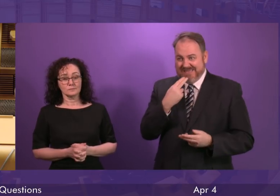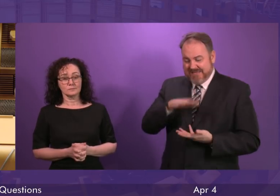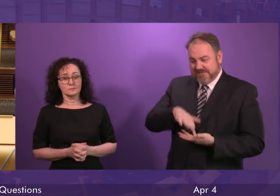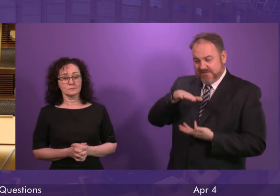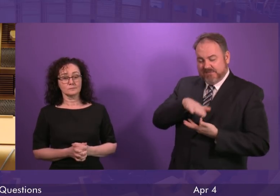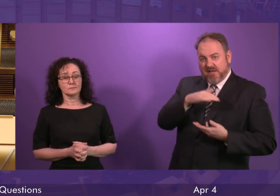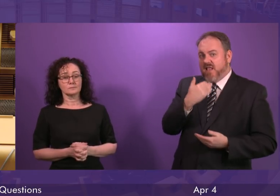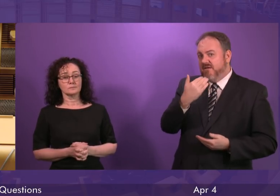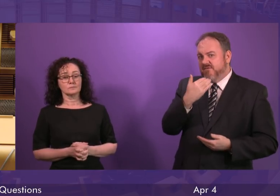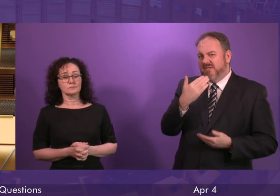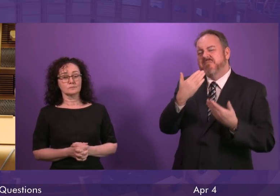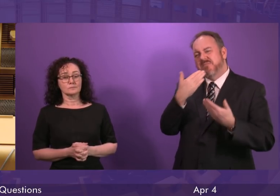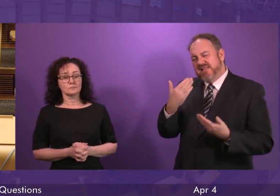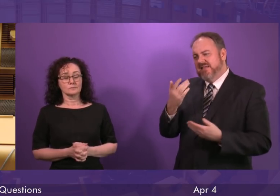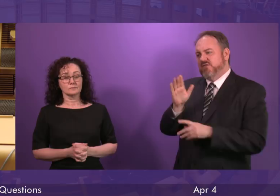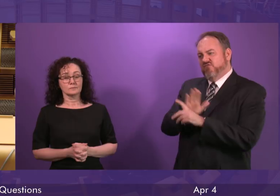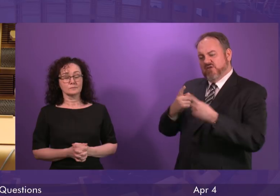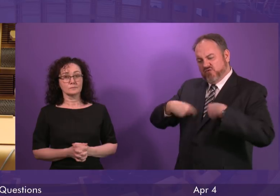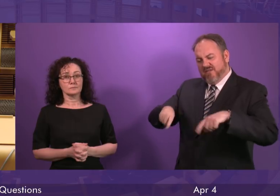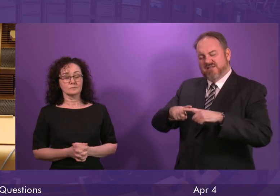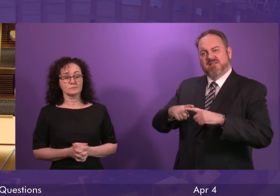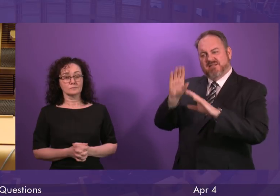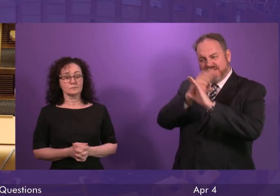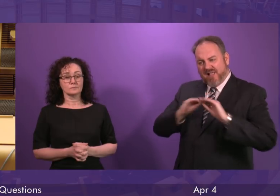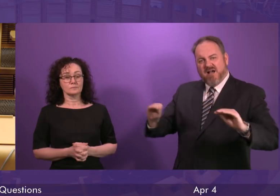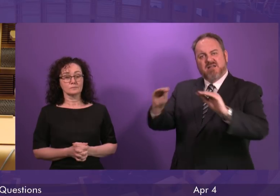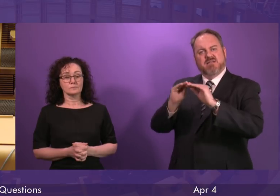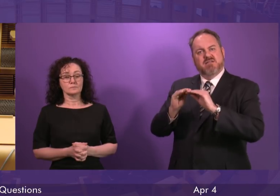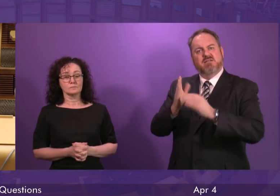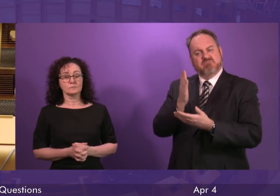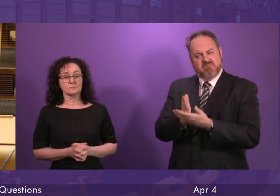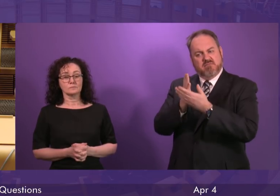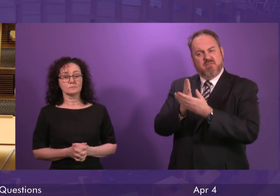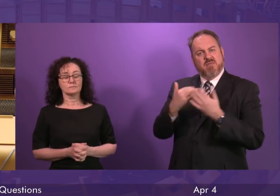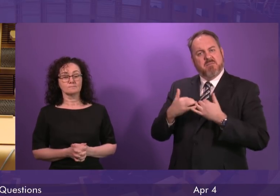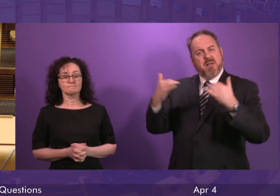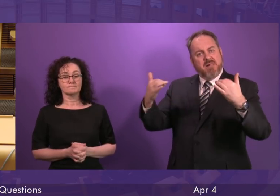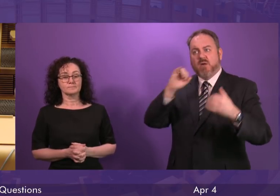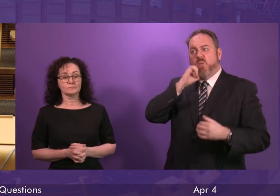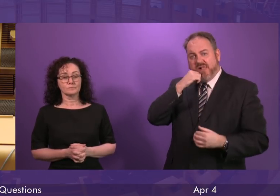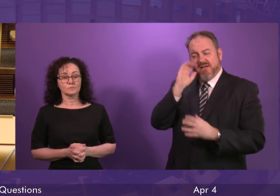Minister take the opportunity to reassure the public that Scotland now has access to